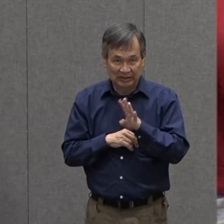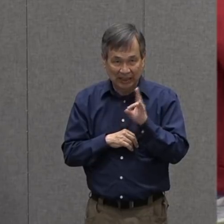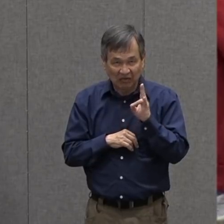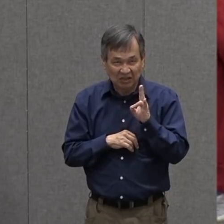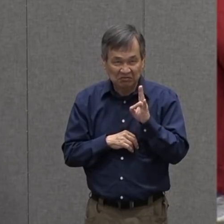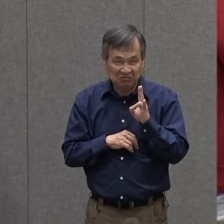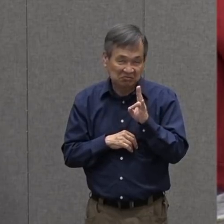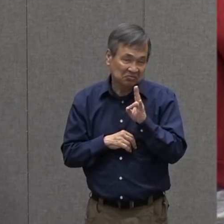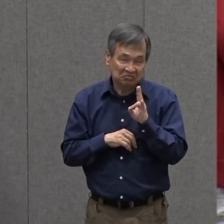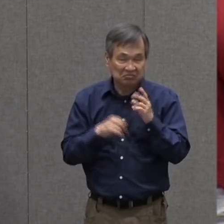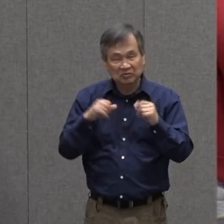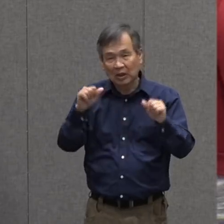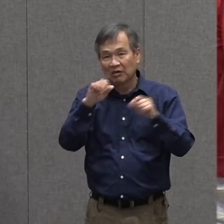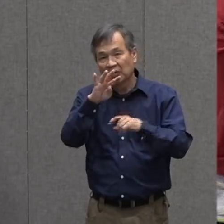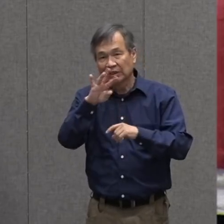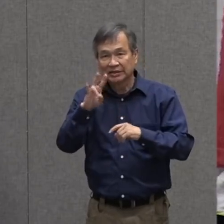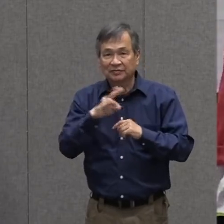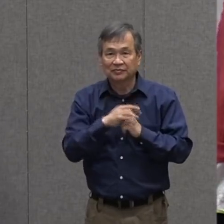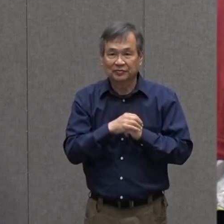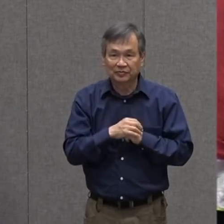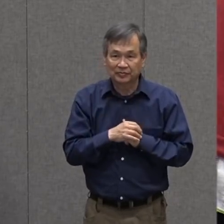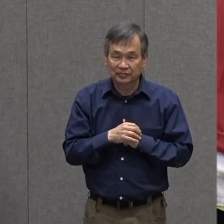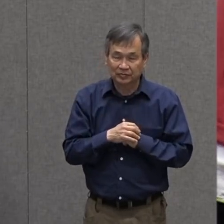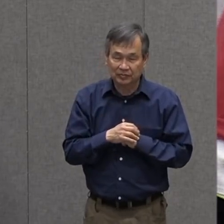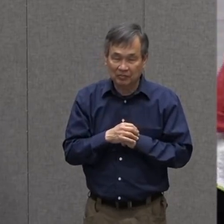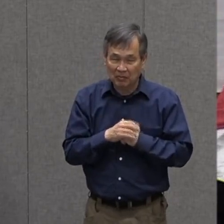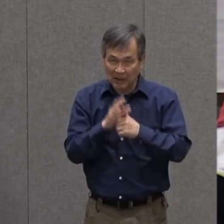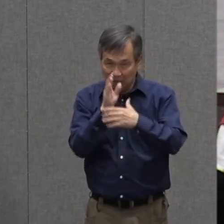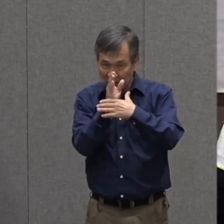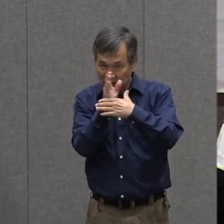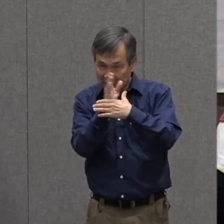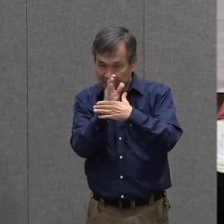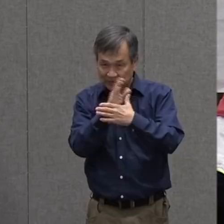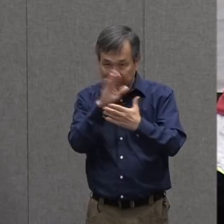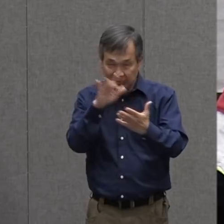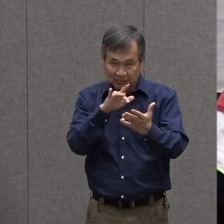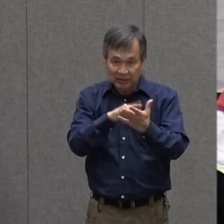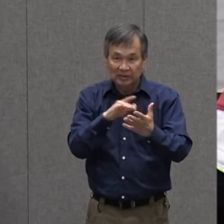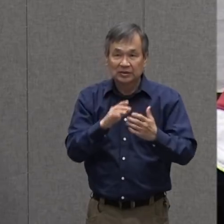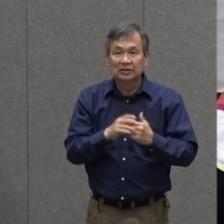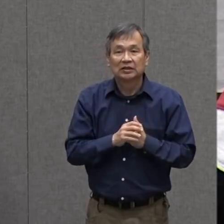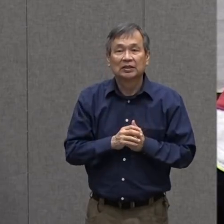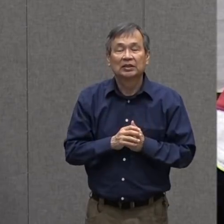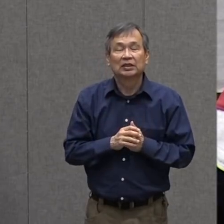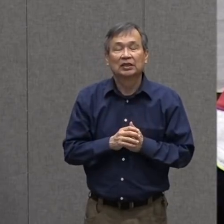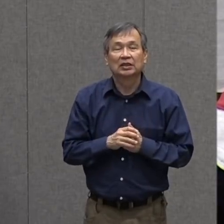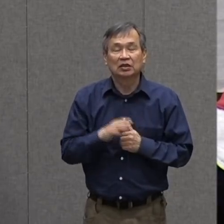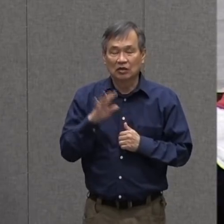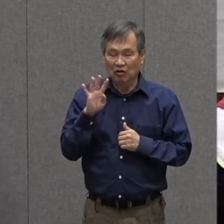Okay? 47 would be kind of in the middle between 90, there'd be a 46 or 47.